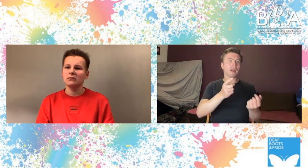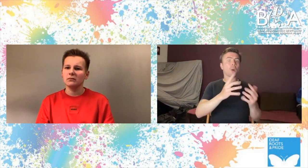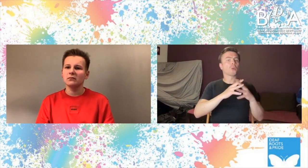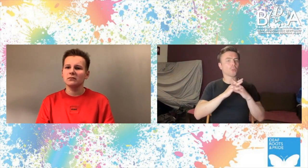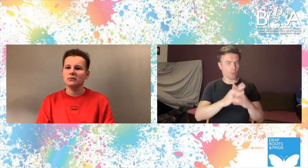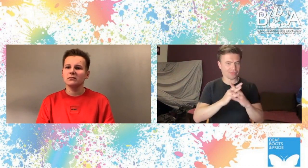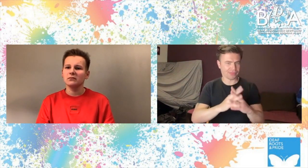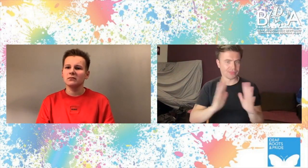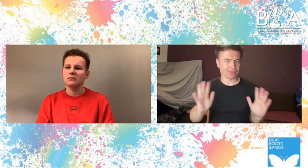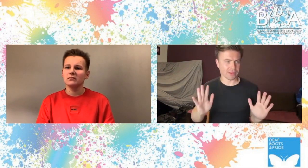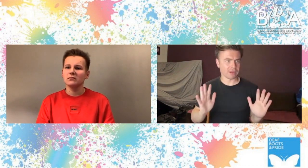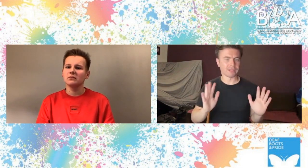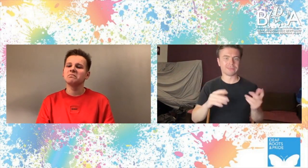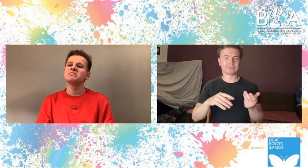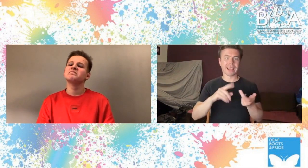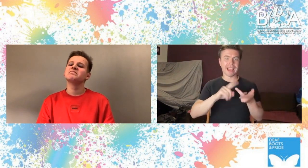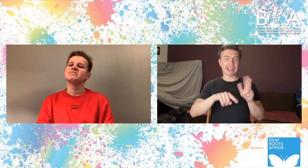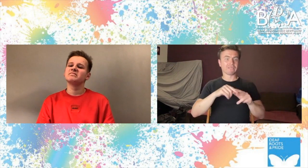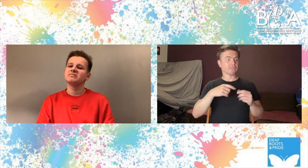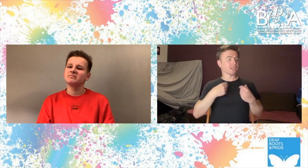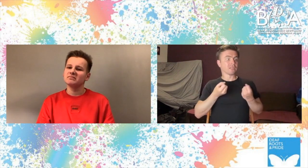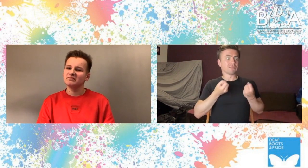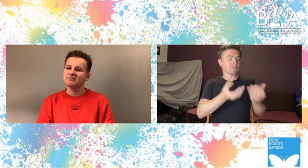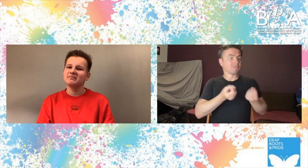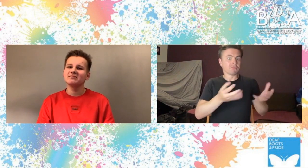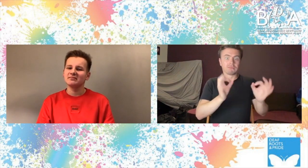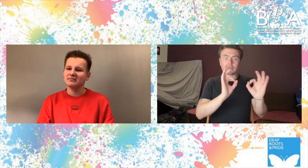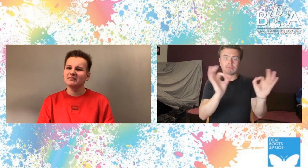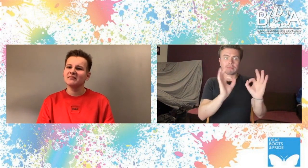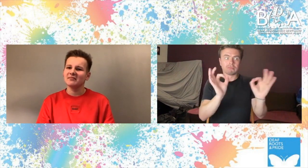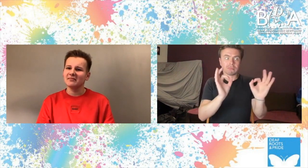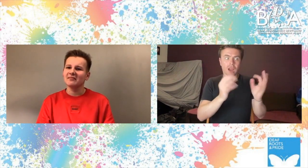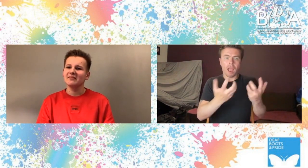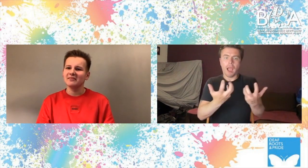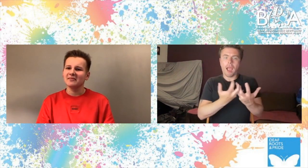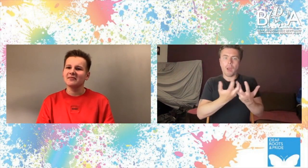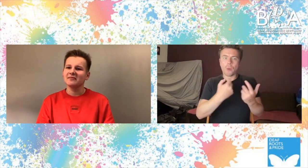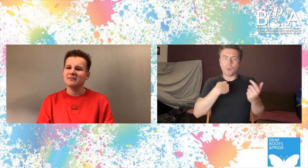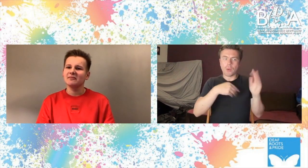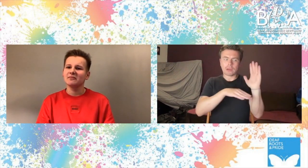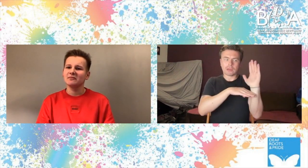it's really worth it. If I hadn't spent that money, I don't think I would be